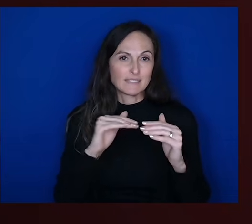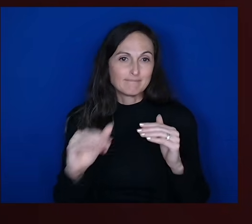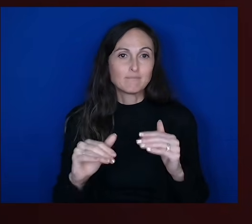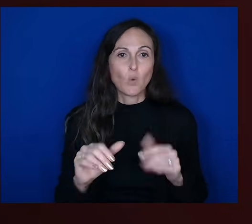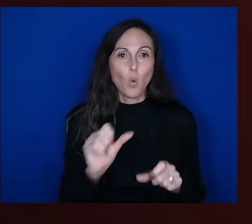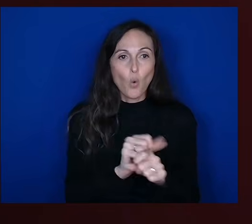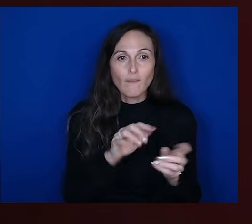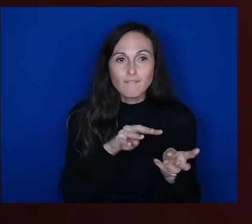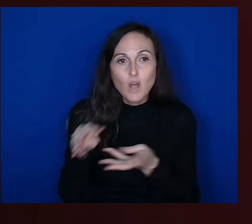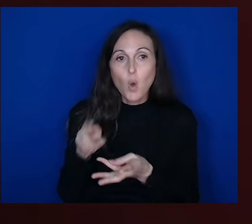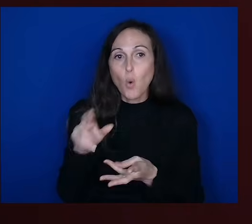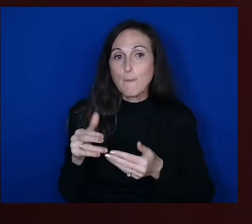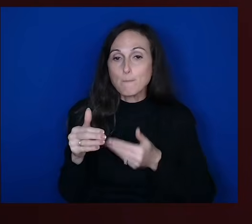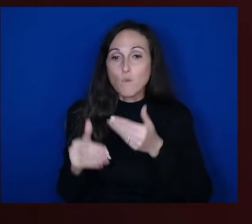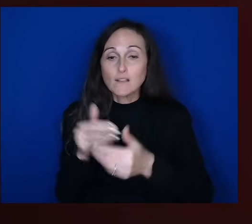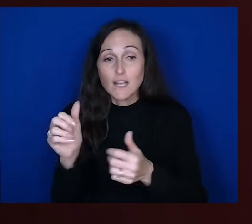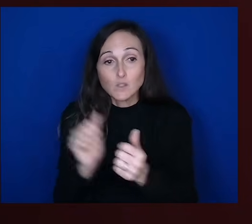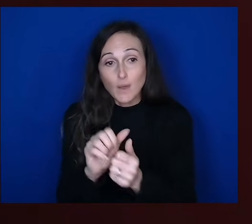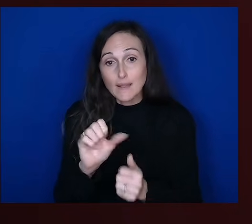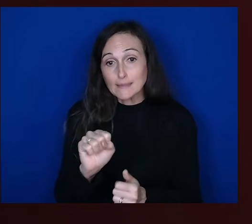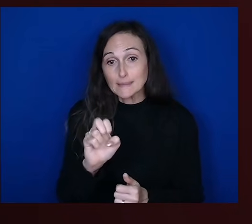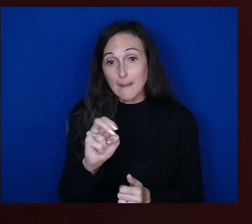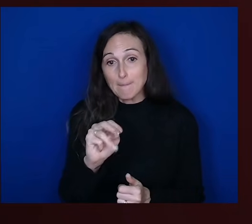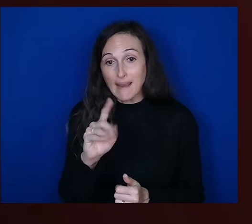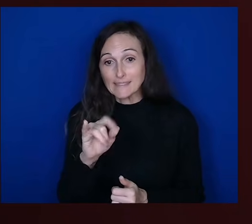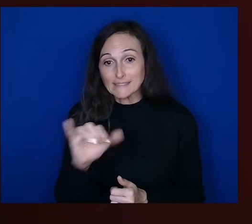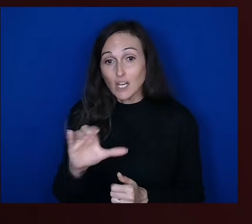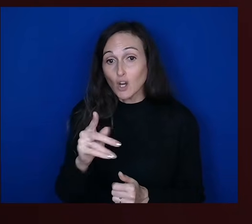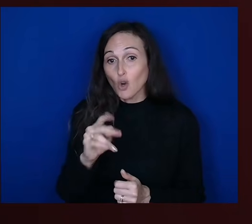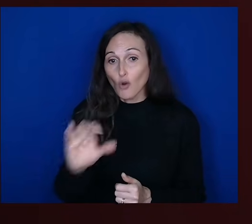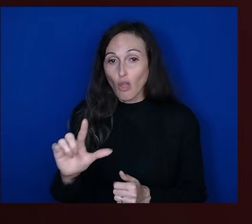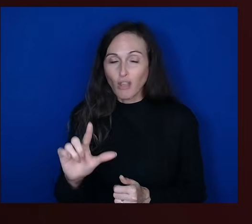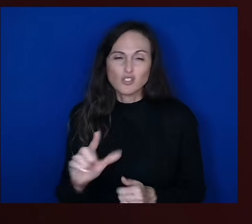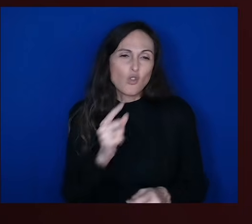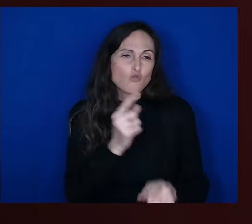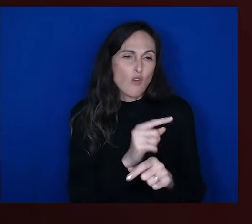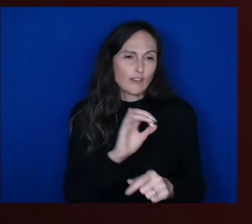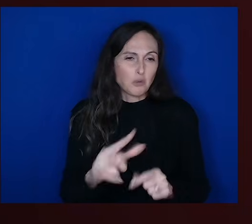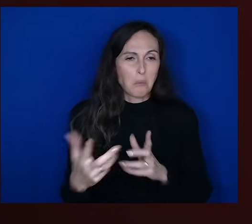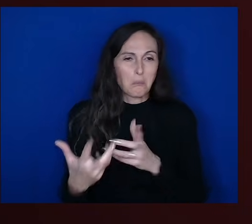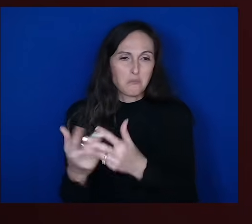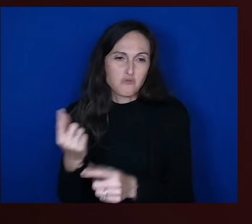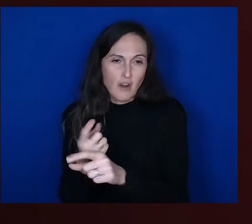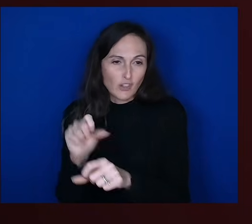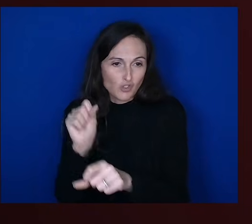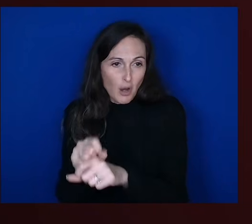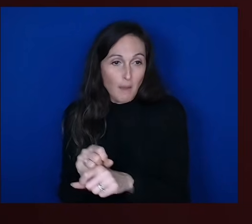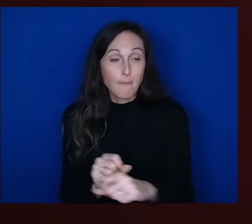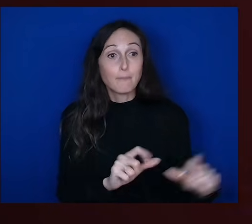and the right tool for the right job. This is just a snapshot of our ecosystem